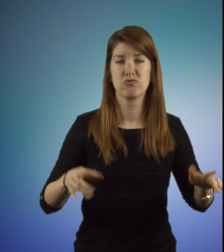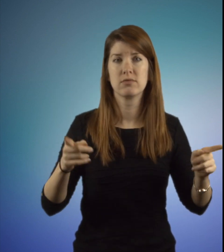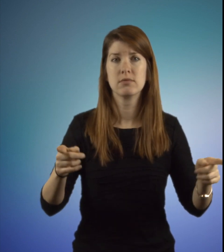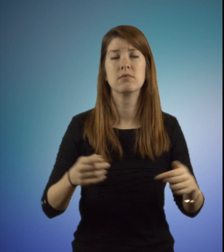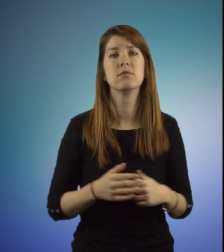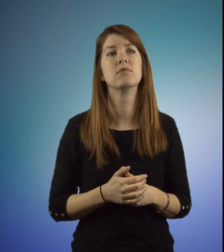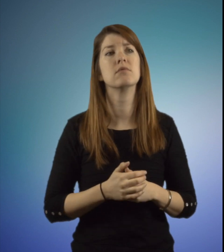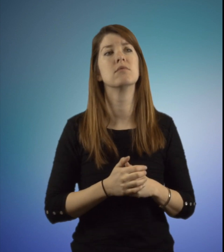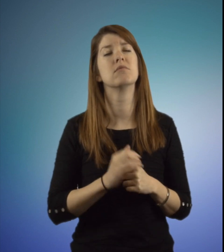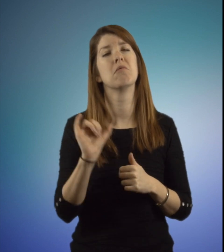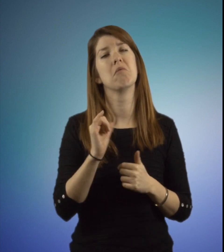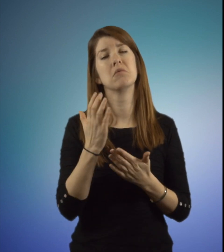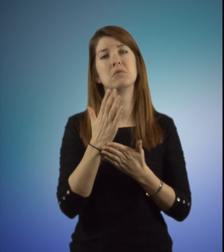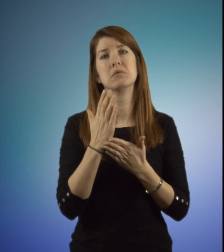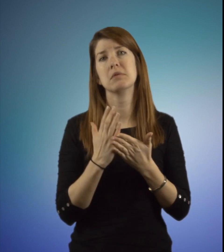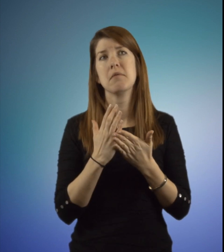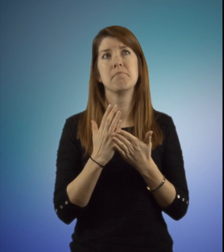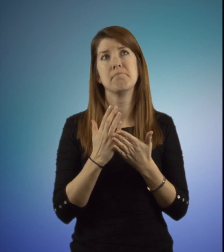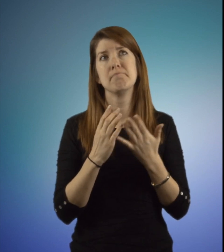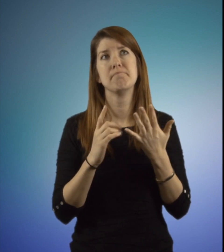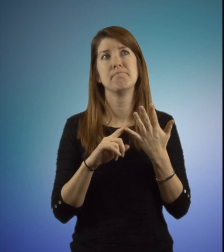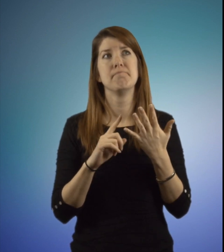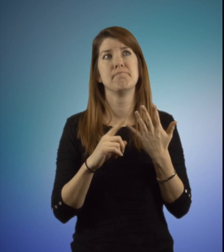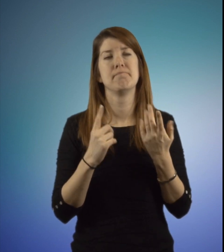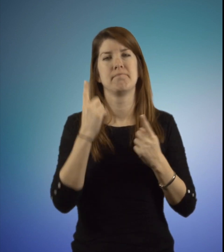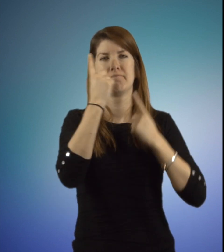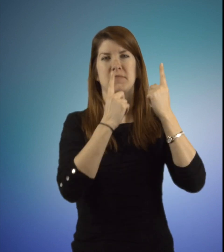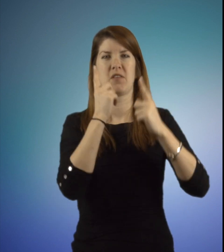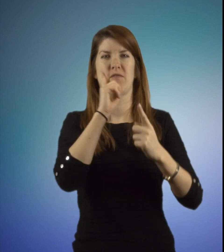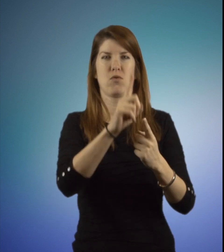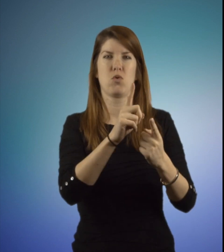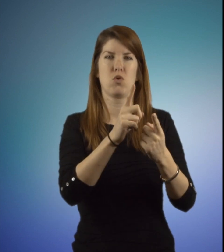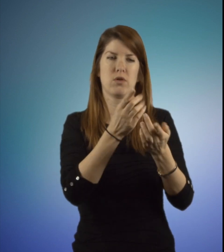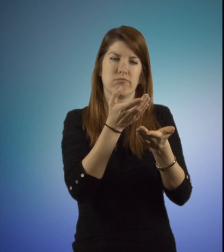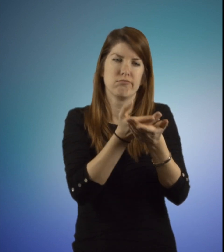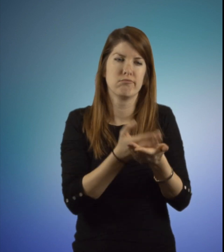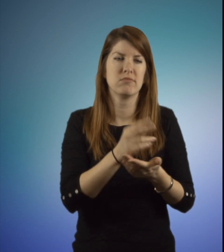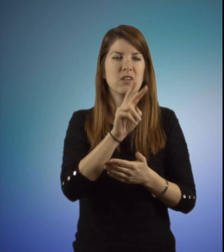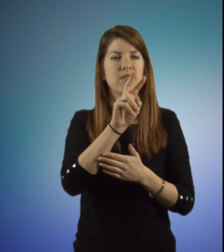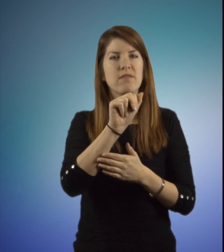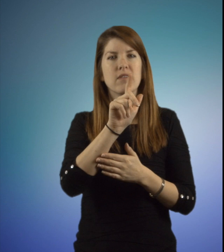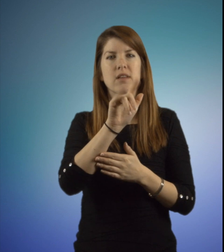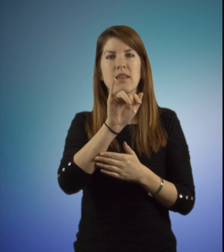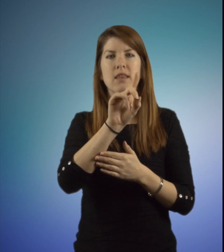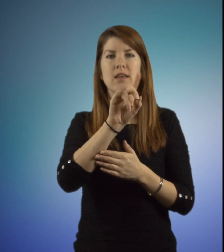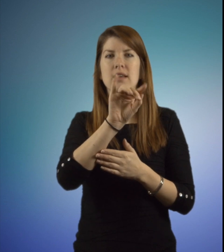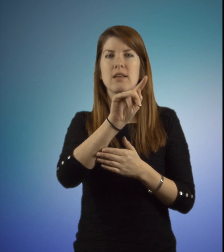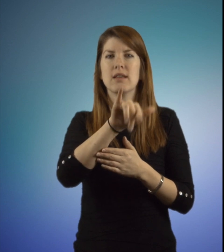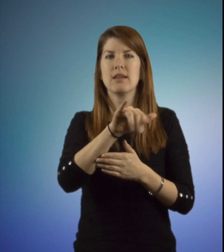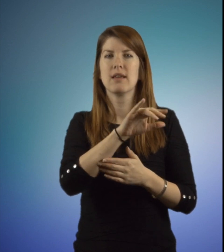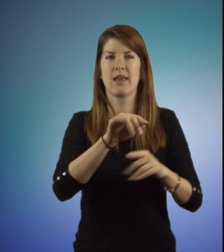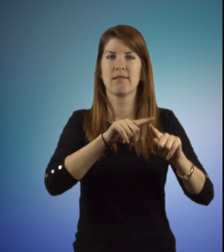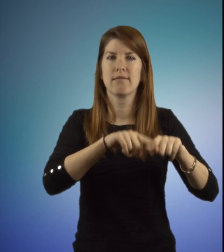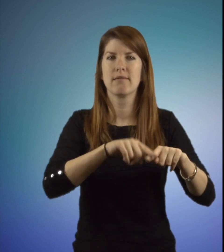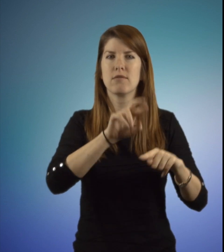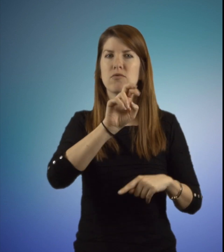or hard of hearing, and there could also be some considerations for the validity and reliability